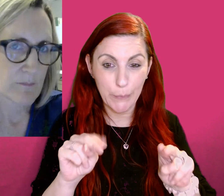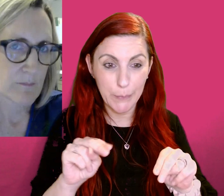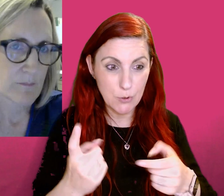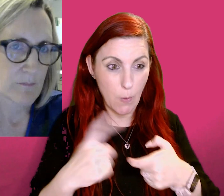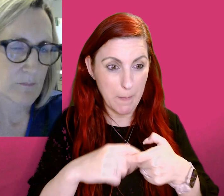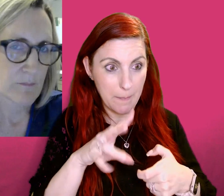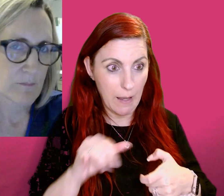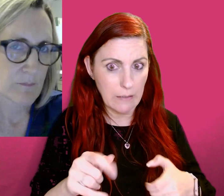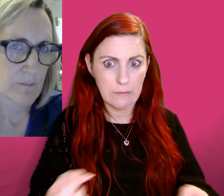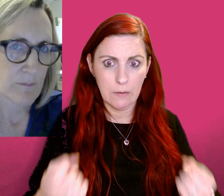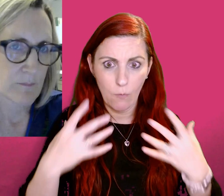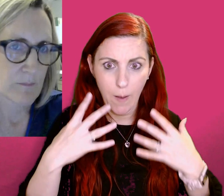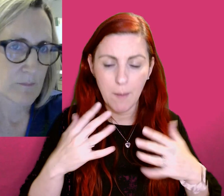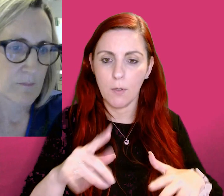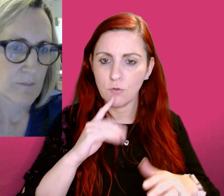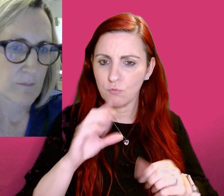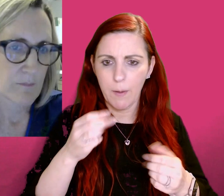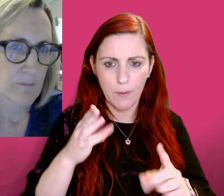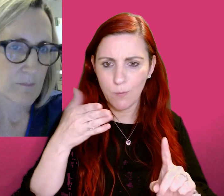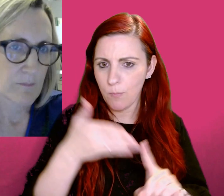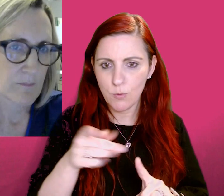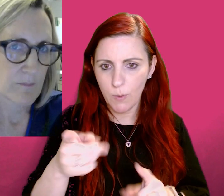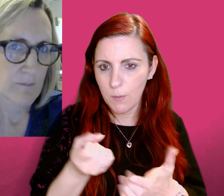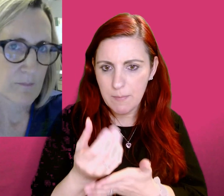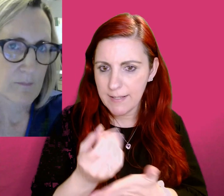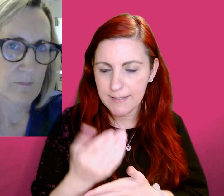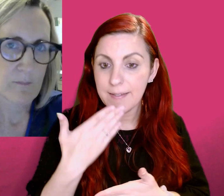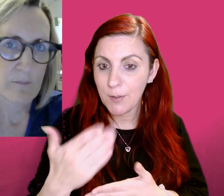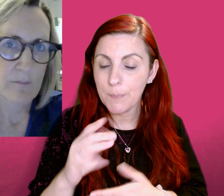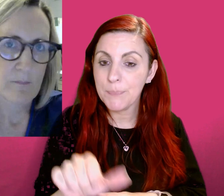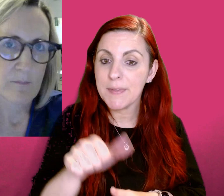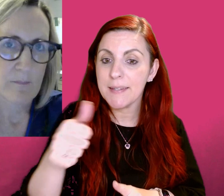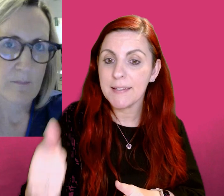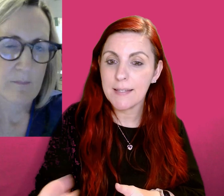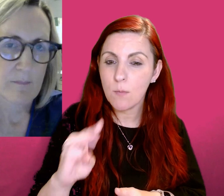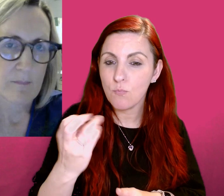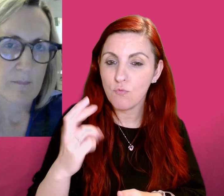way of approaching things brilliant thank you so our next speaker is Professor Fula bruk and Fula